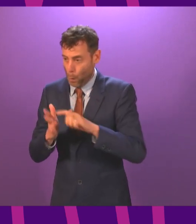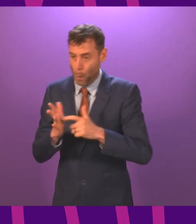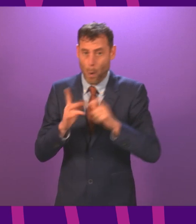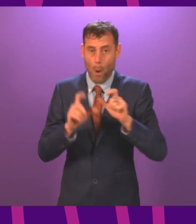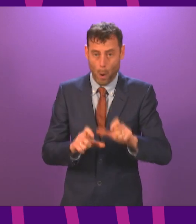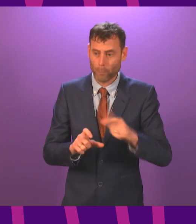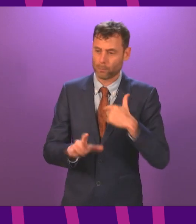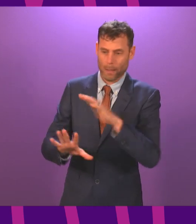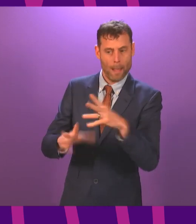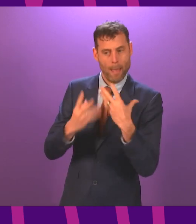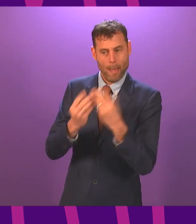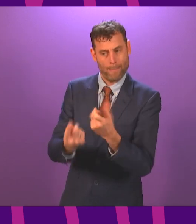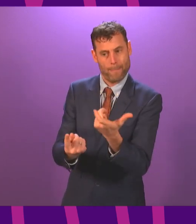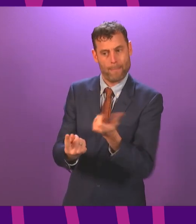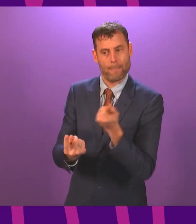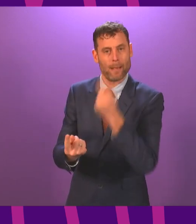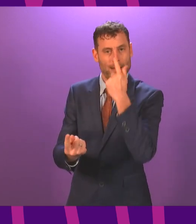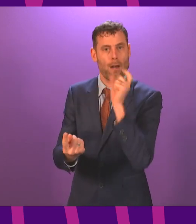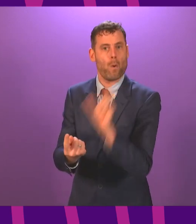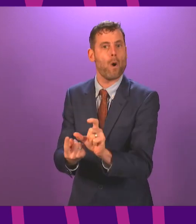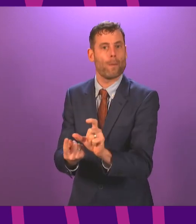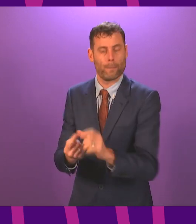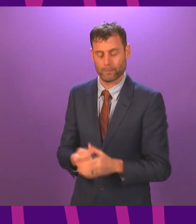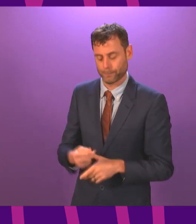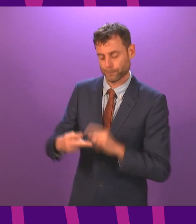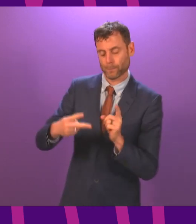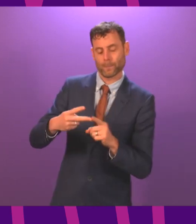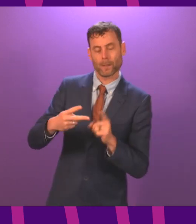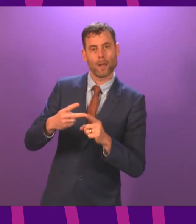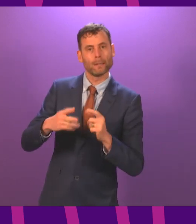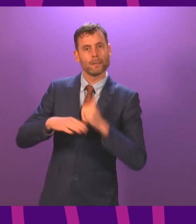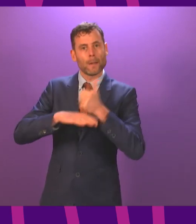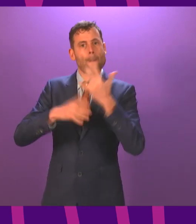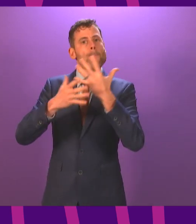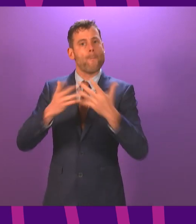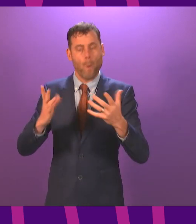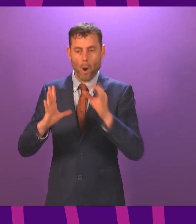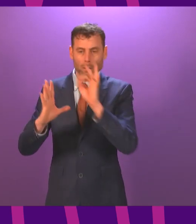The second point is to report briefly on the continued expansion of the testing programme.